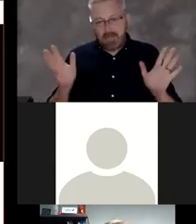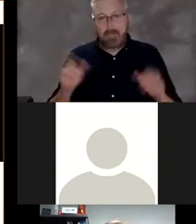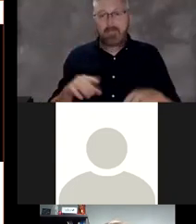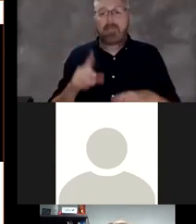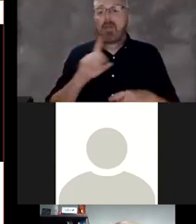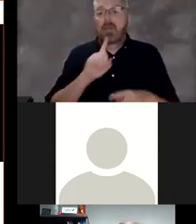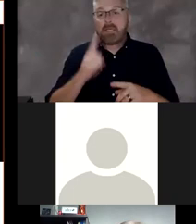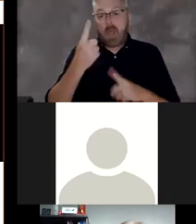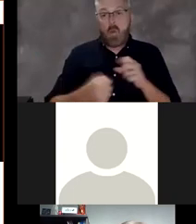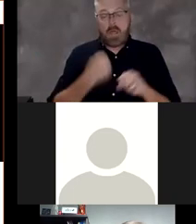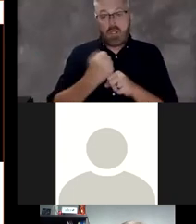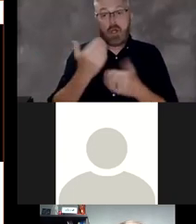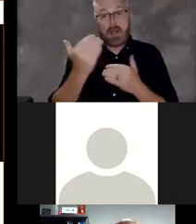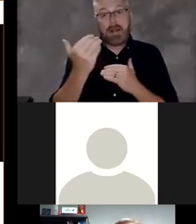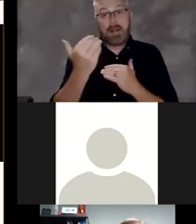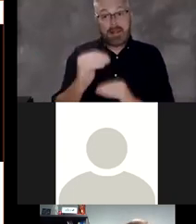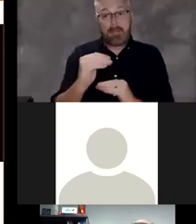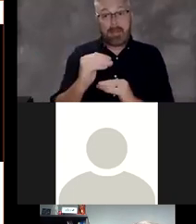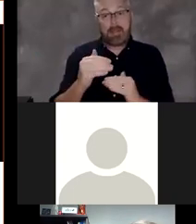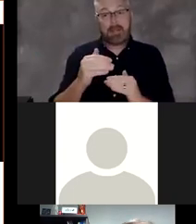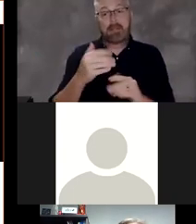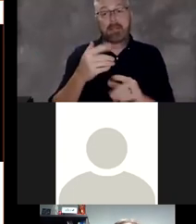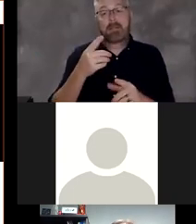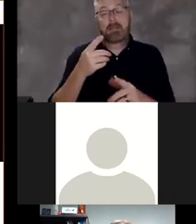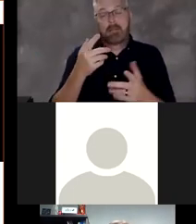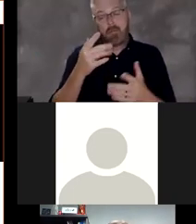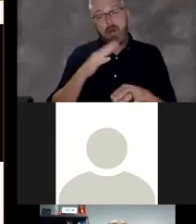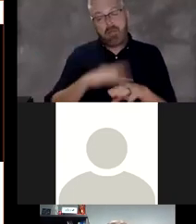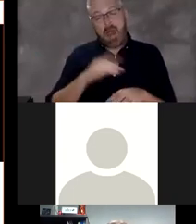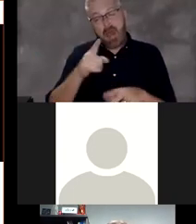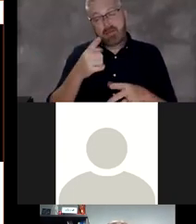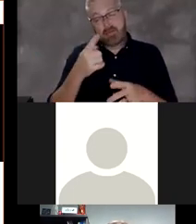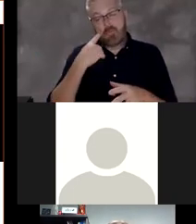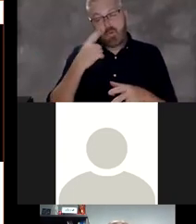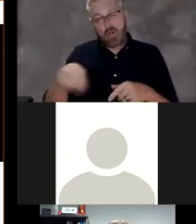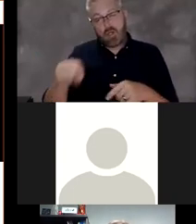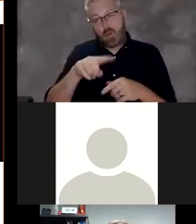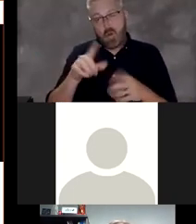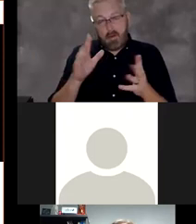ON THAT, AS WELL. THIS IS A CURRENT OR FORMER